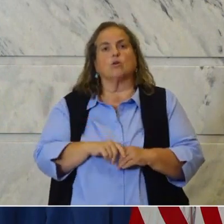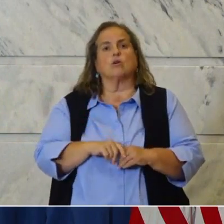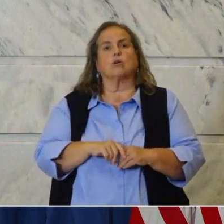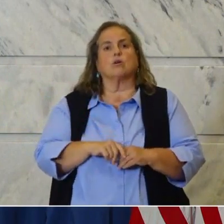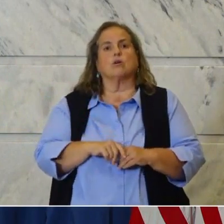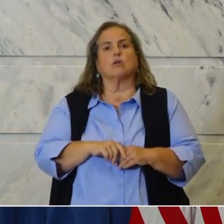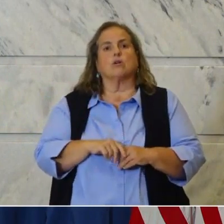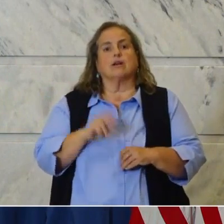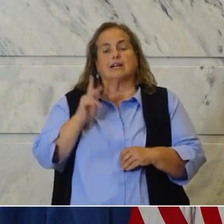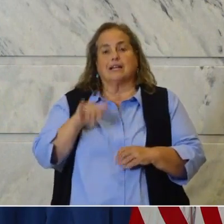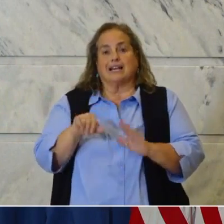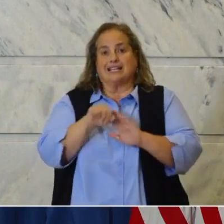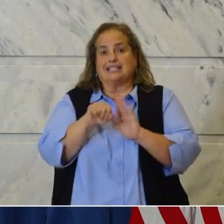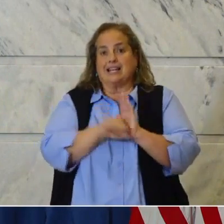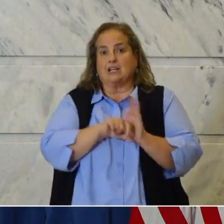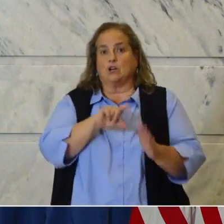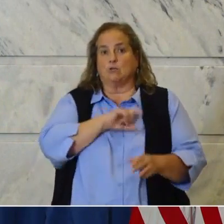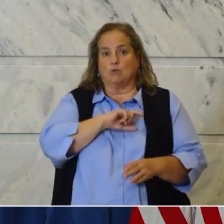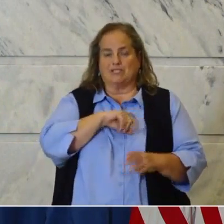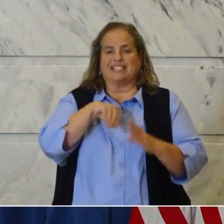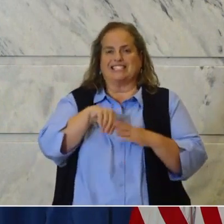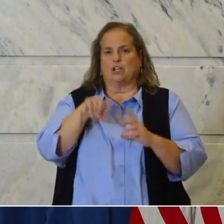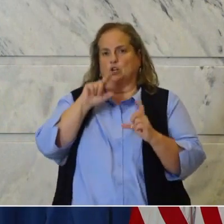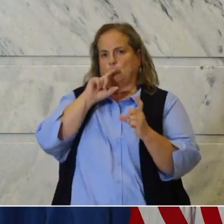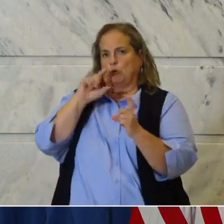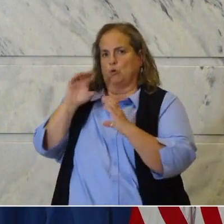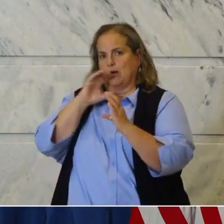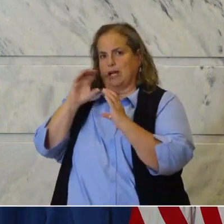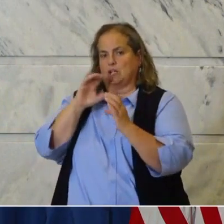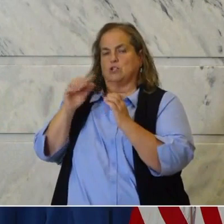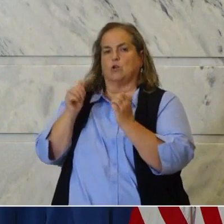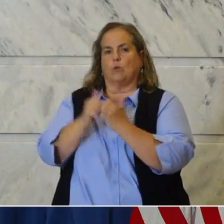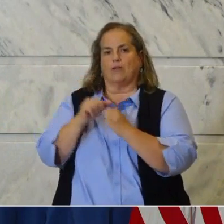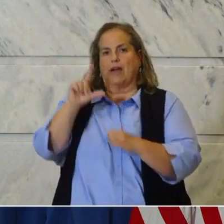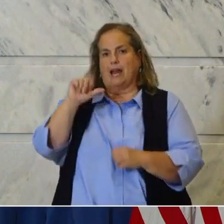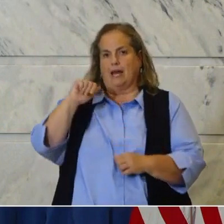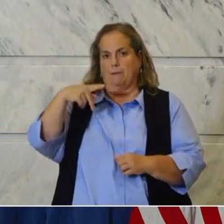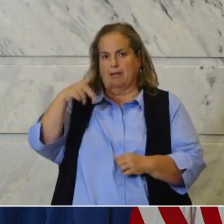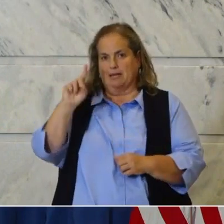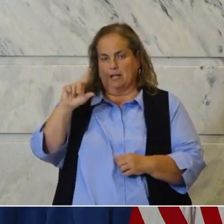Kentucky State Police is in communication with L. NPD on DAT.